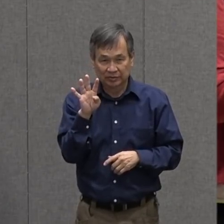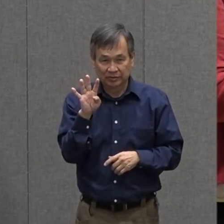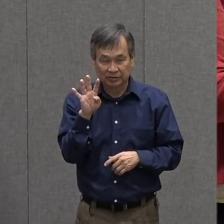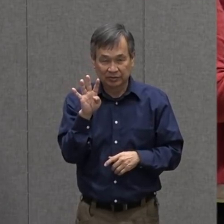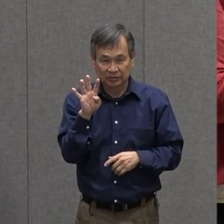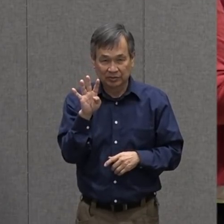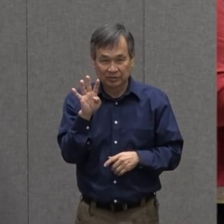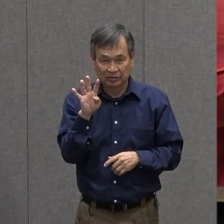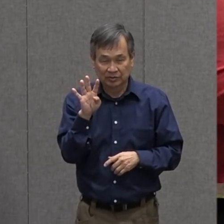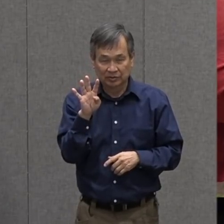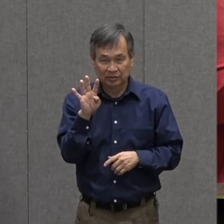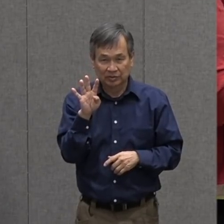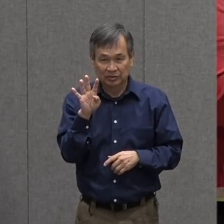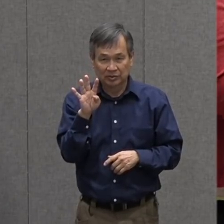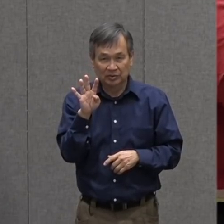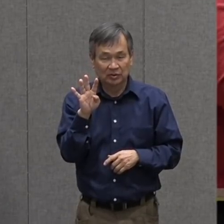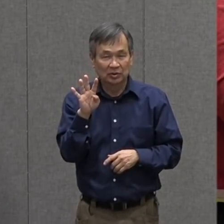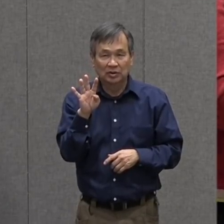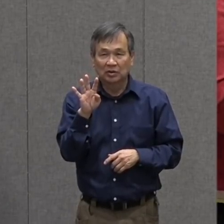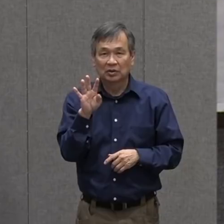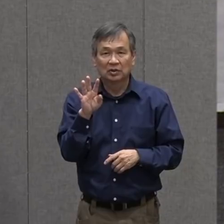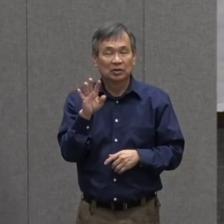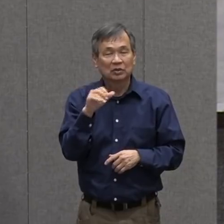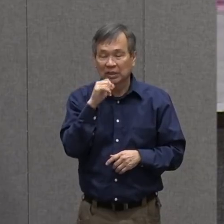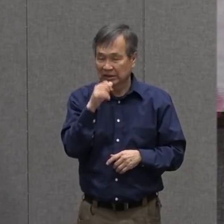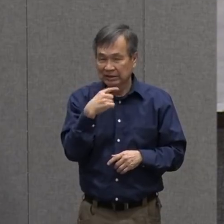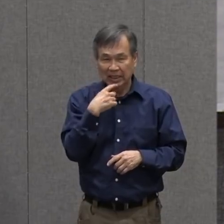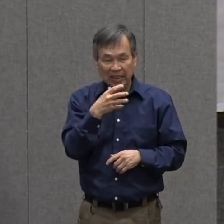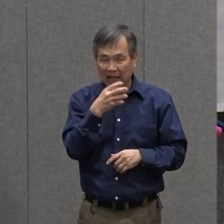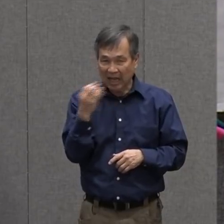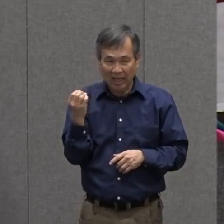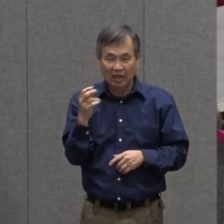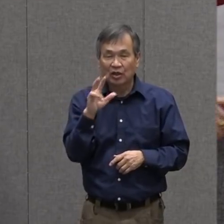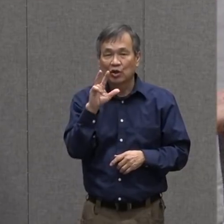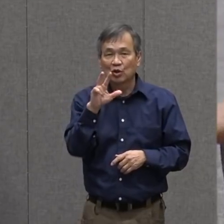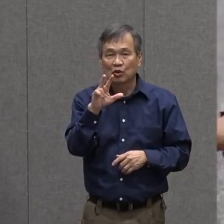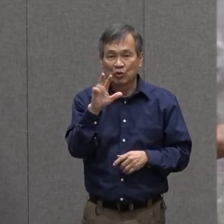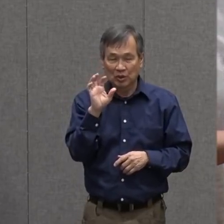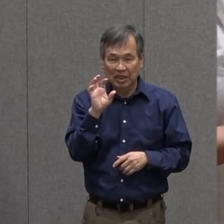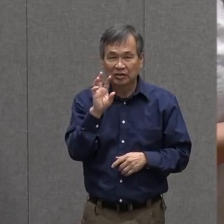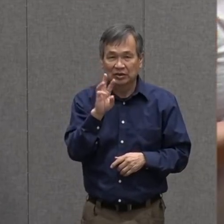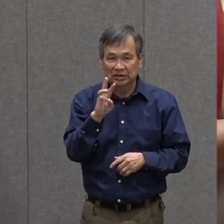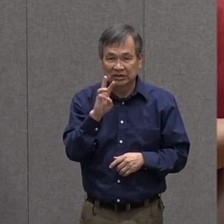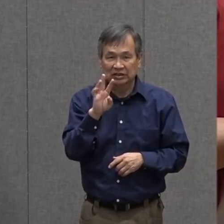Good job. We're not saying those "and's" we're making sure that we're saying it very clearly with the words